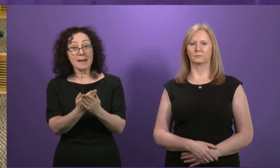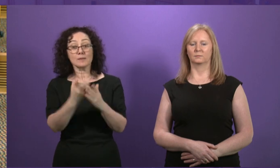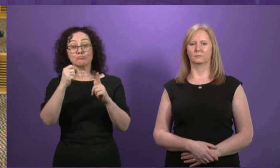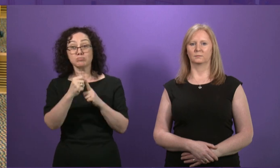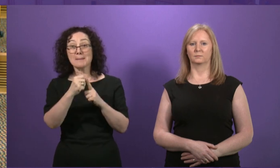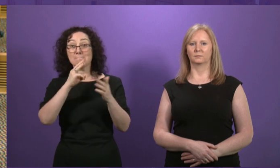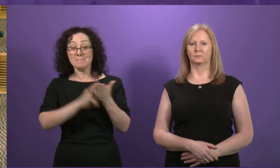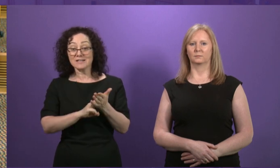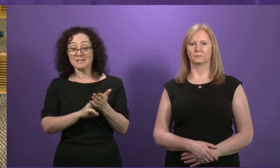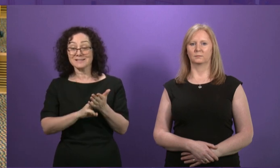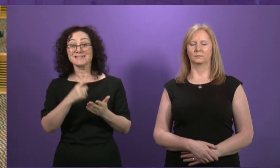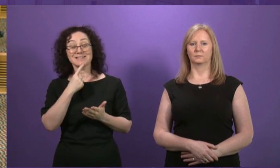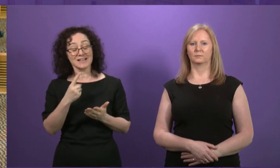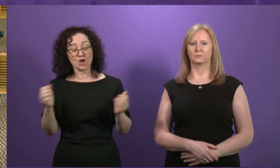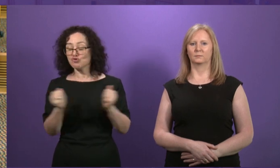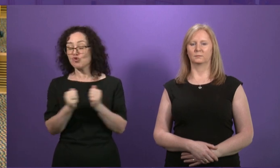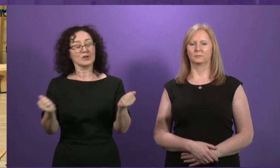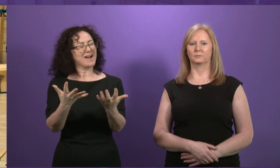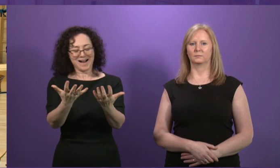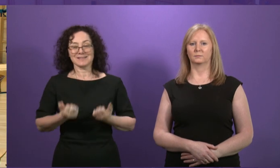and that she does it now, with no further delay?